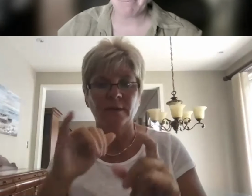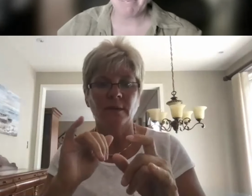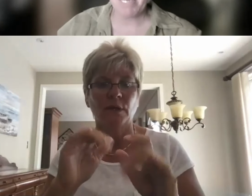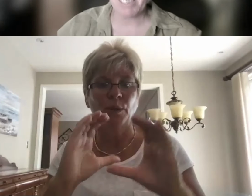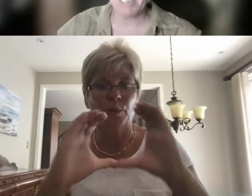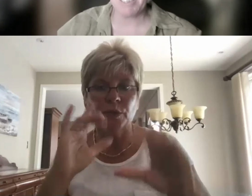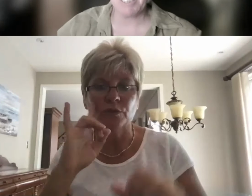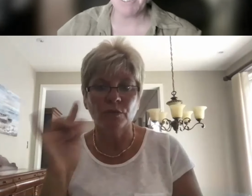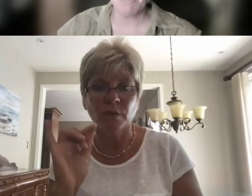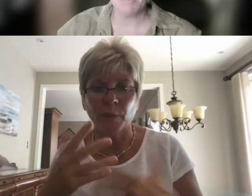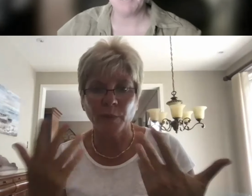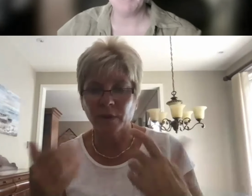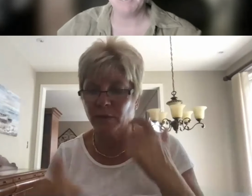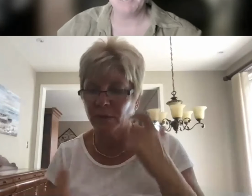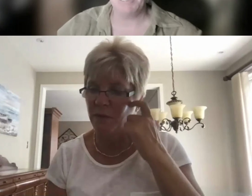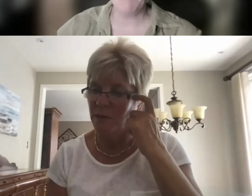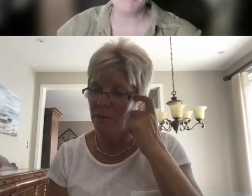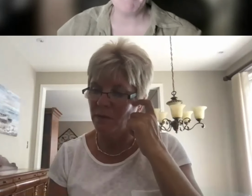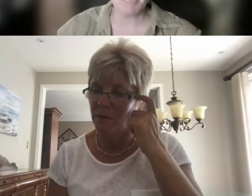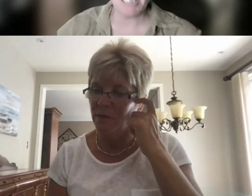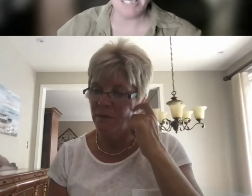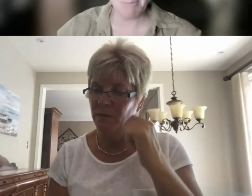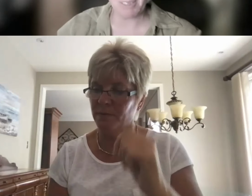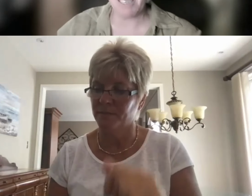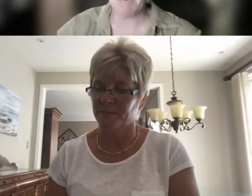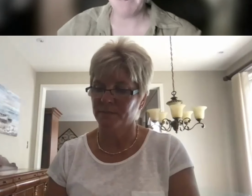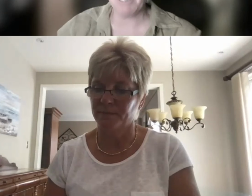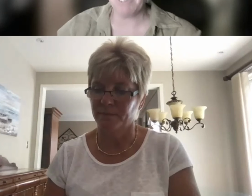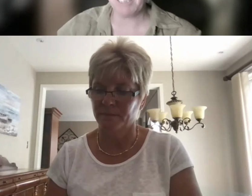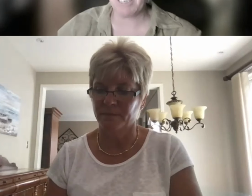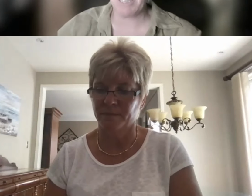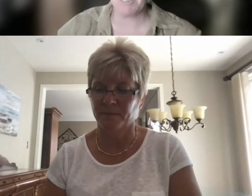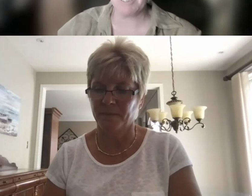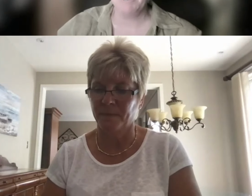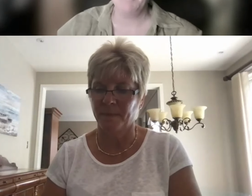Etc. How do we keep a team collaboratively together?